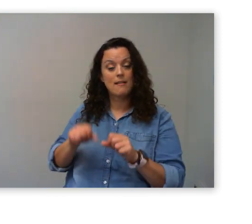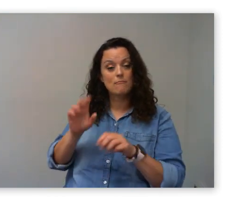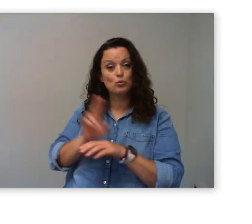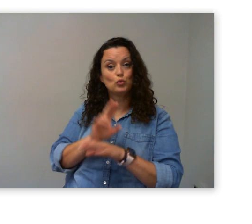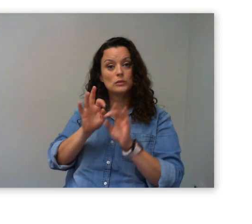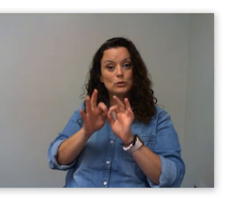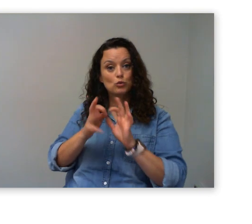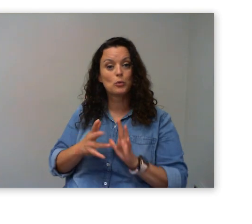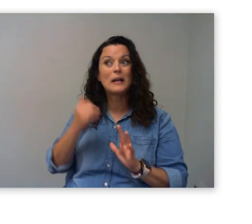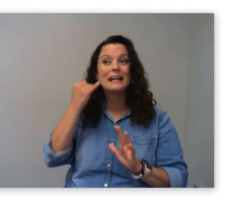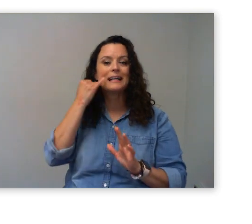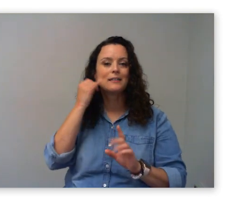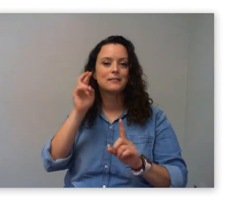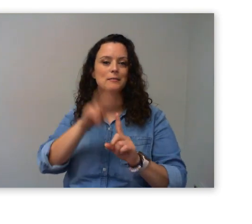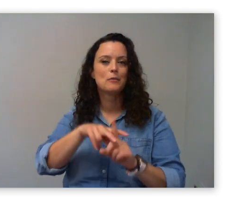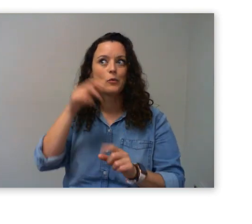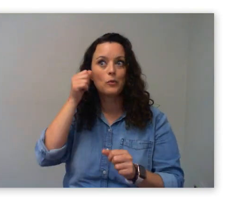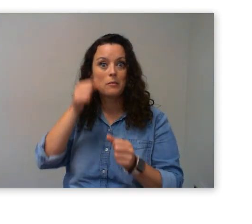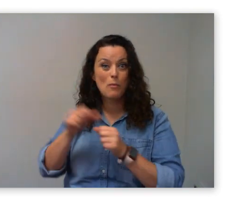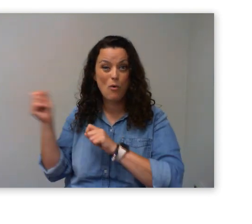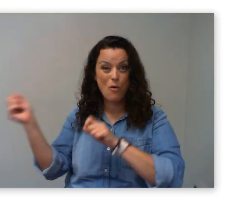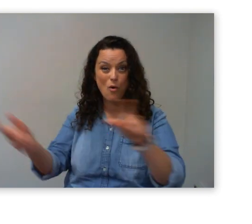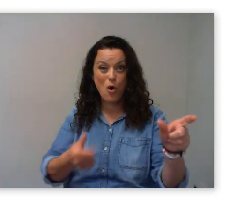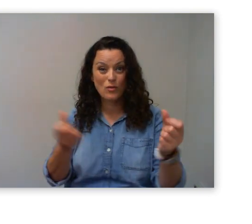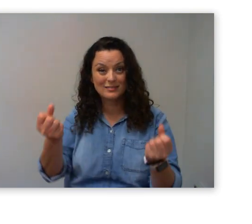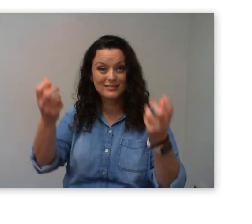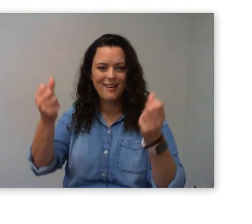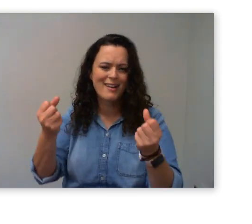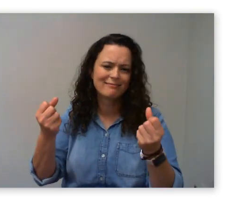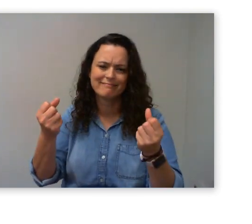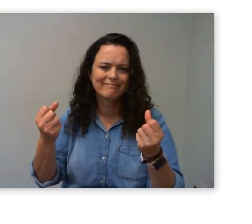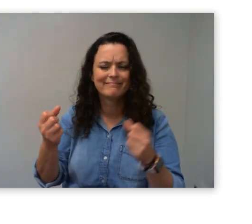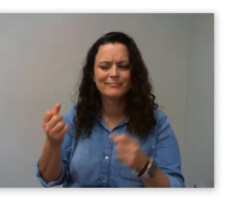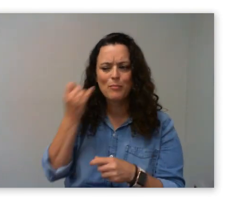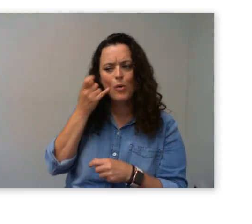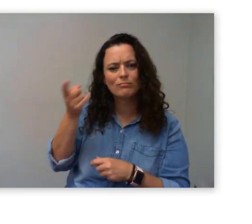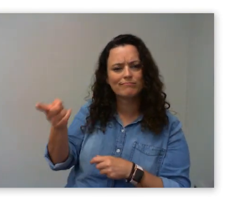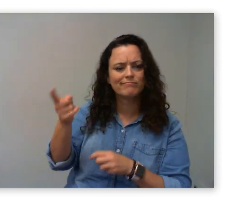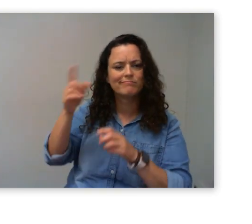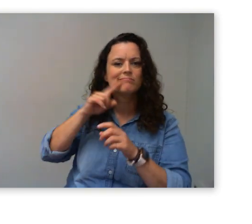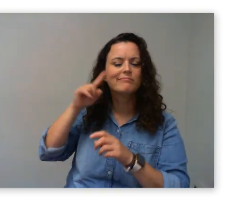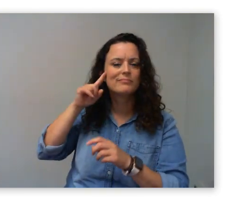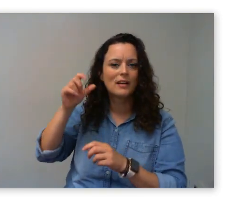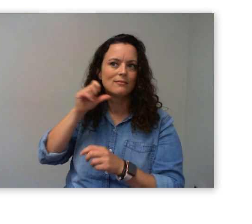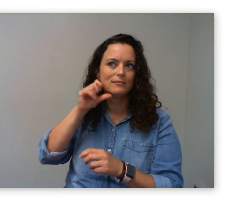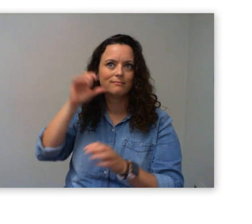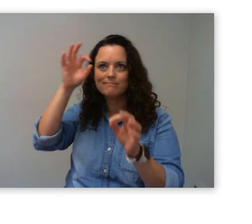every deaf person can sign and so if they don't know sign language then you obviously